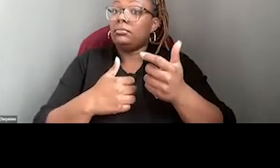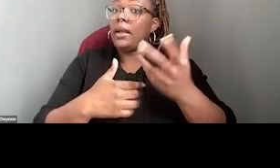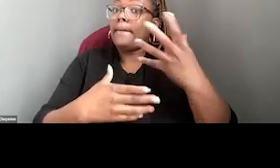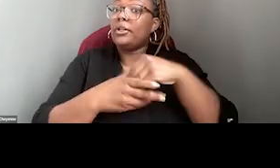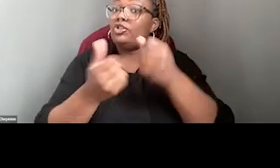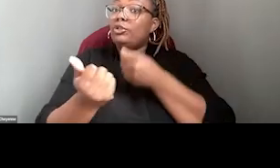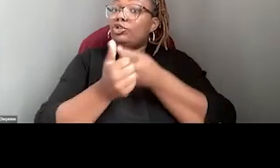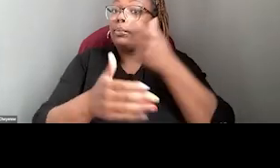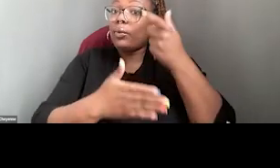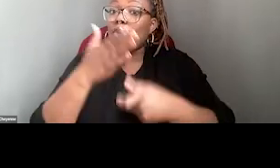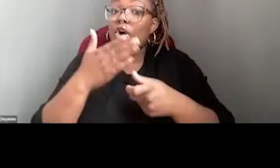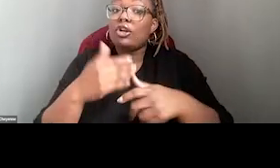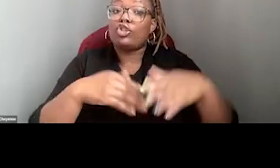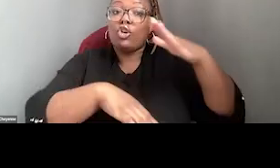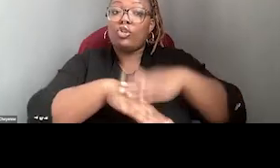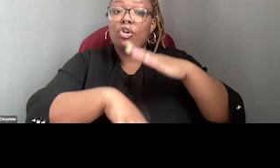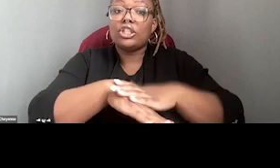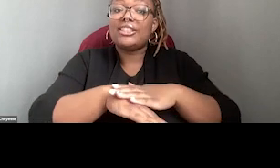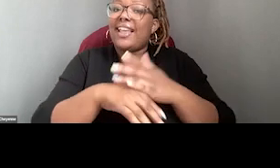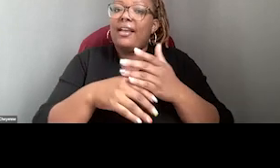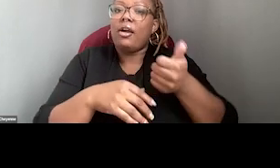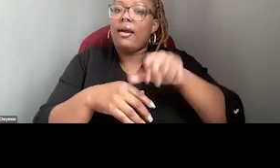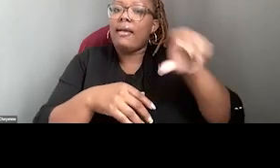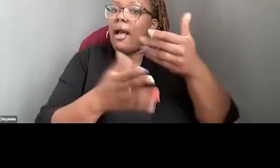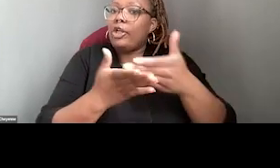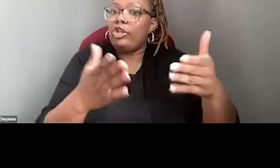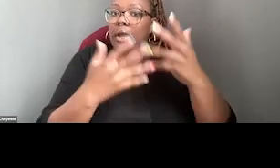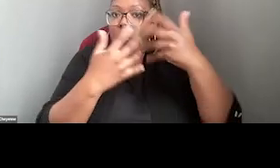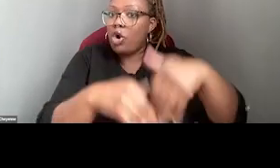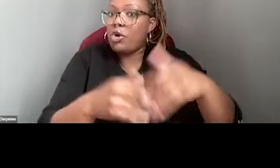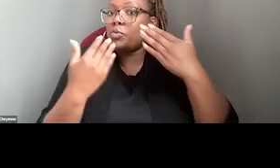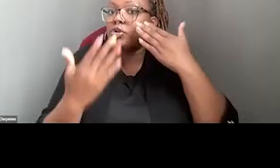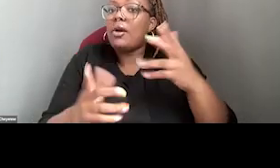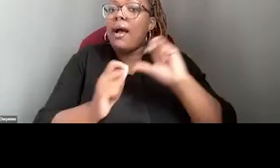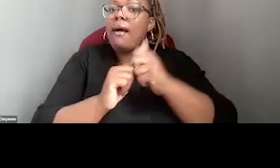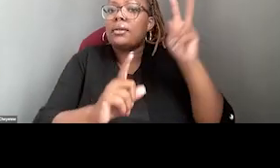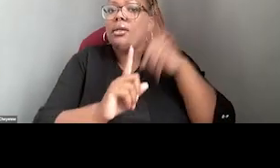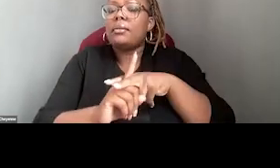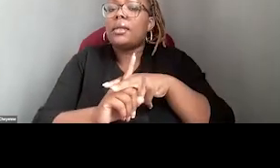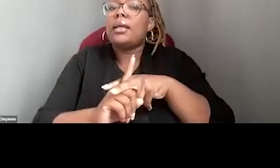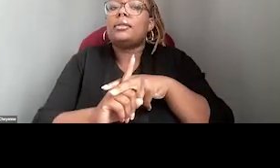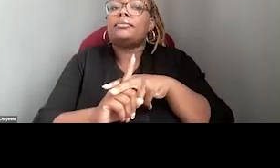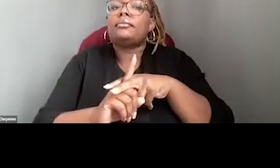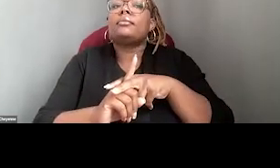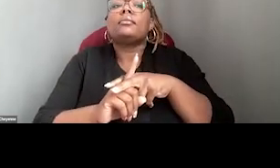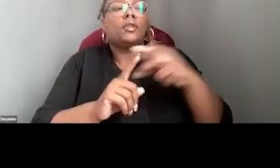or some other thing actually works, or how it applied," as opposed to, "We have this award and we have this situation. What should we do?"